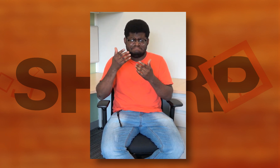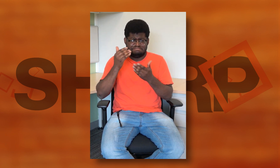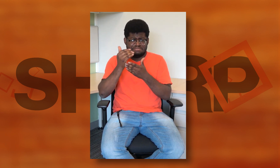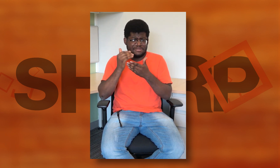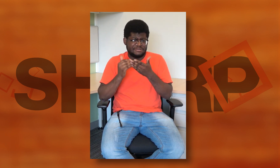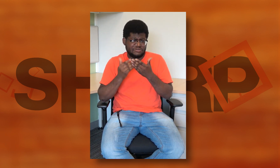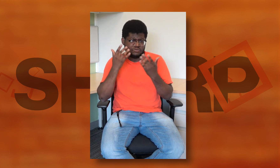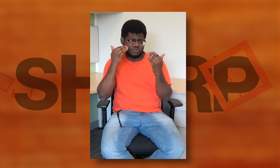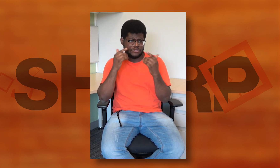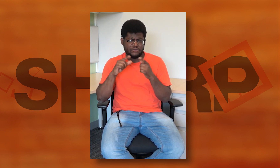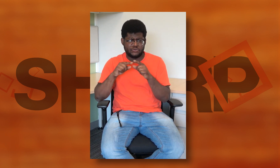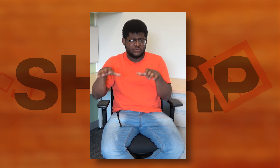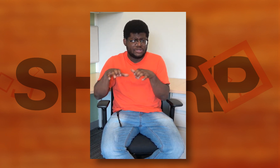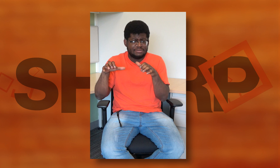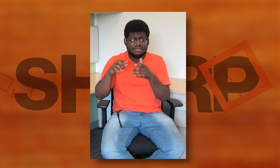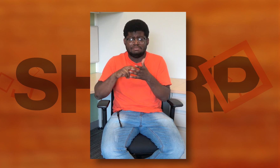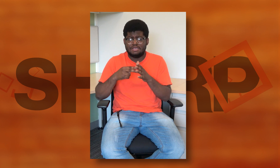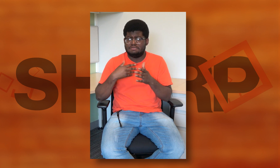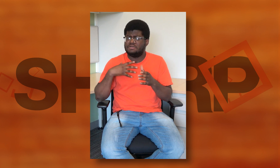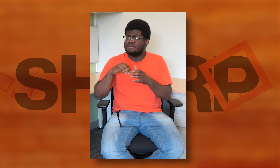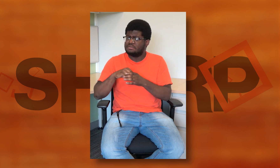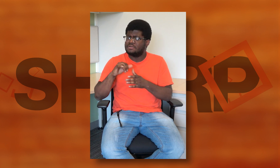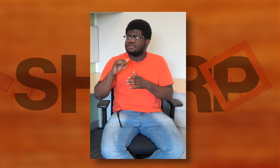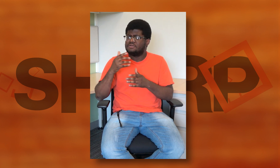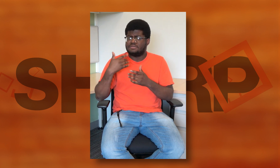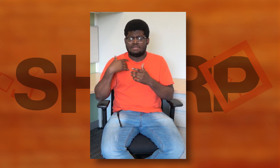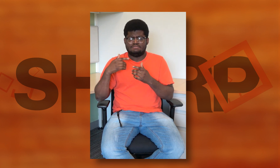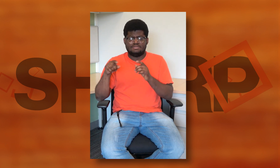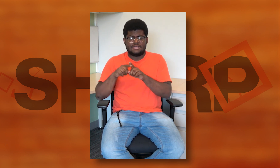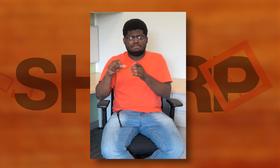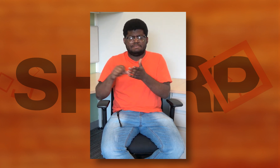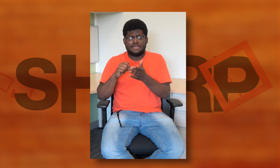we were on the same page about our plans and expectations for the research project.